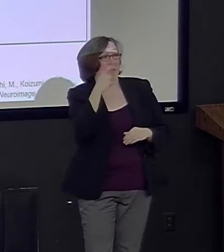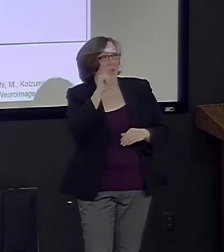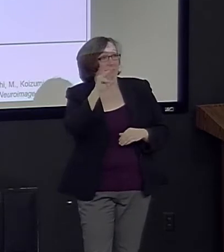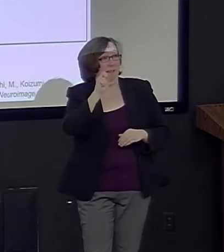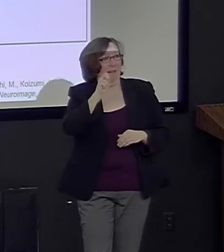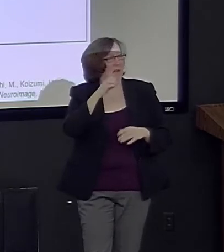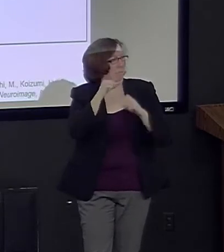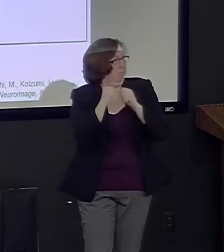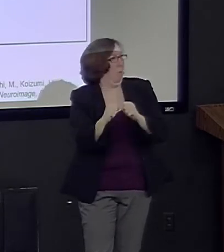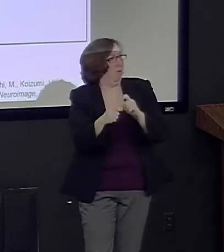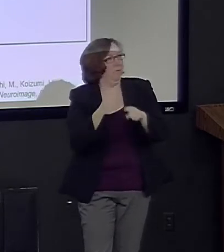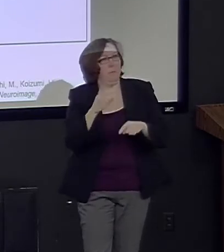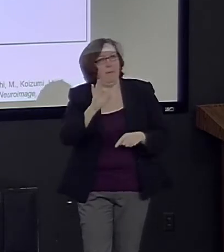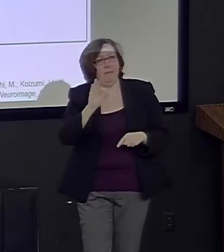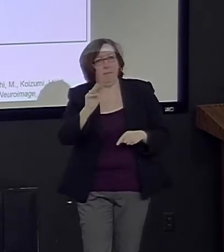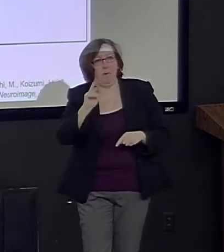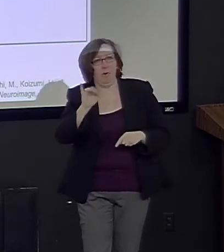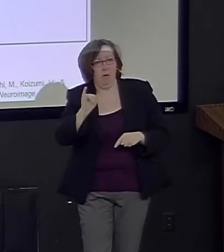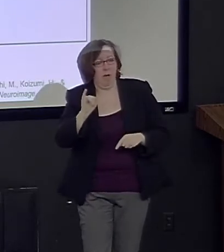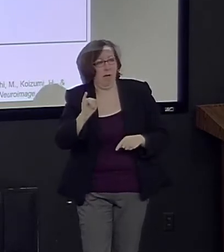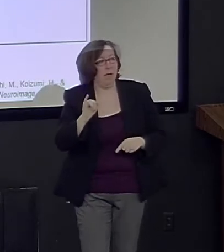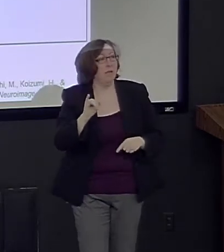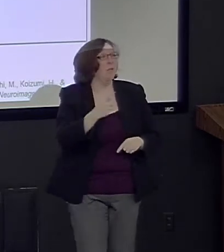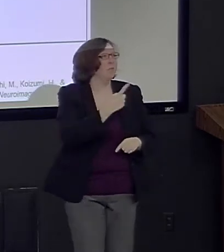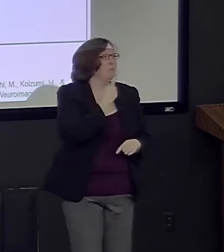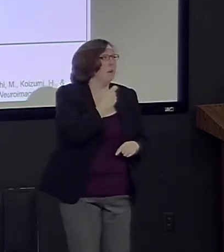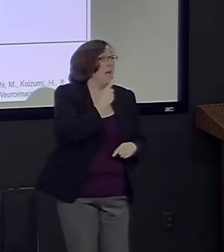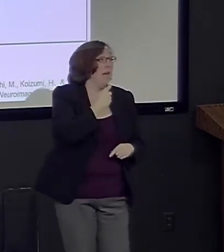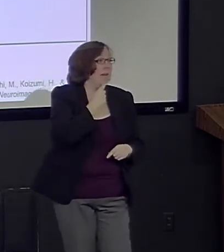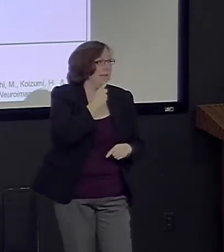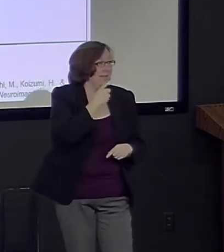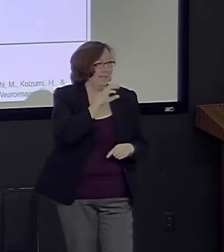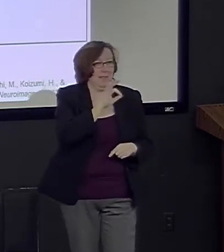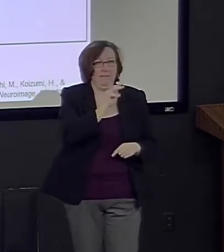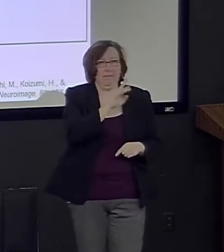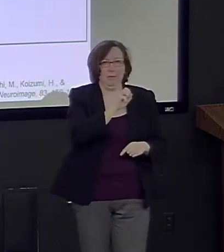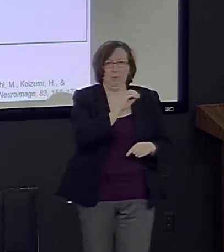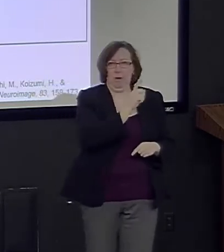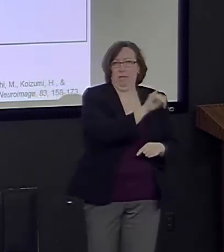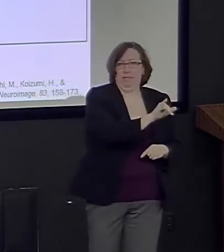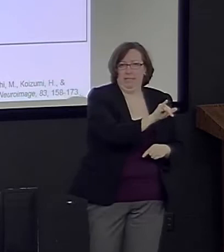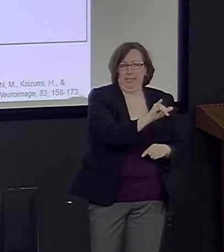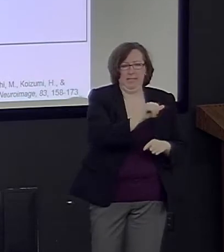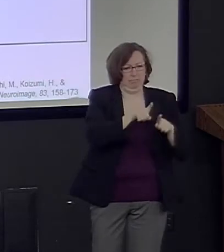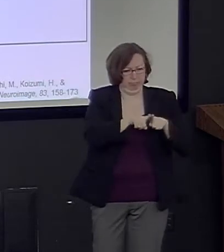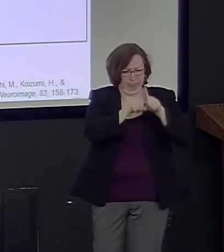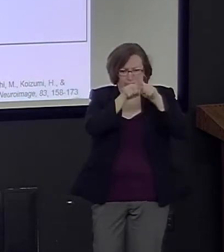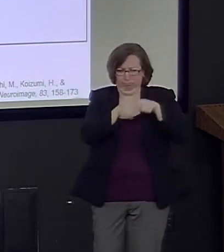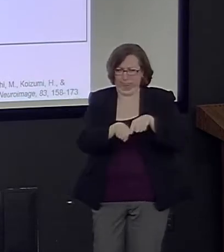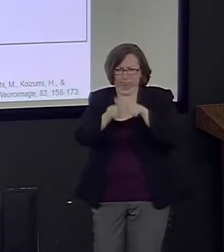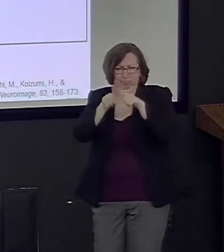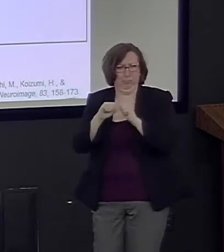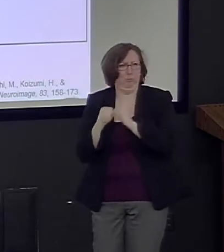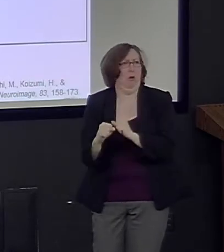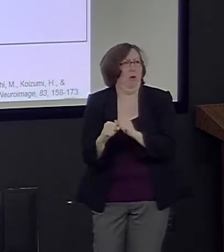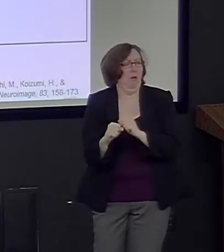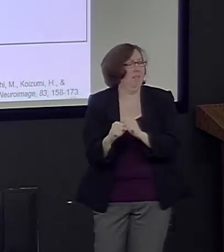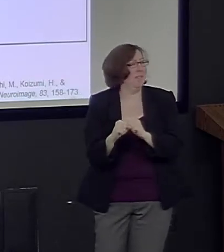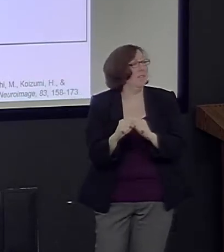and the red is the oxyhemoglobin signal. You can see they're extraordinarily well-calibrated, as you would expect if you're measuring the same thing,